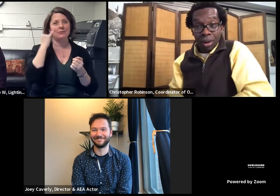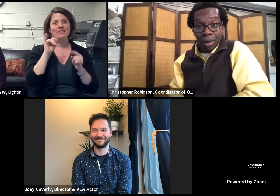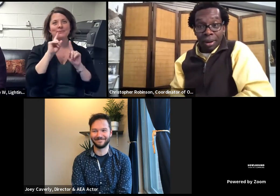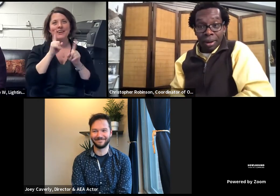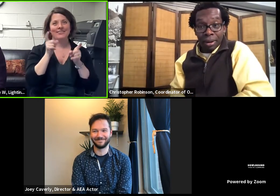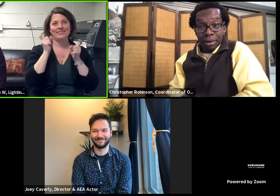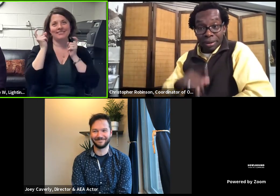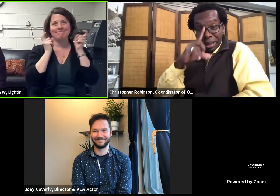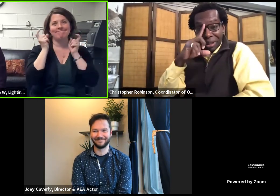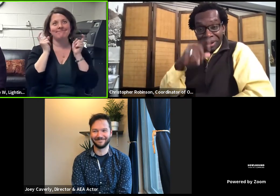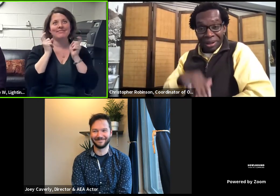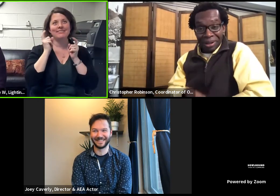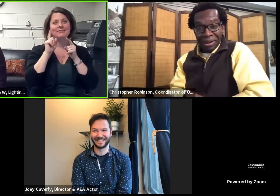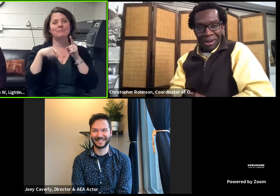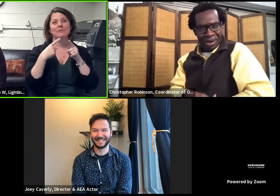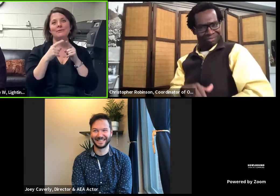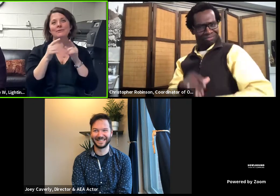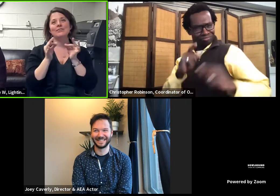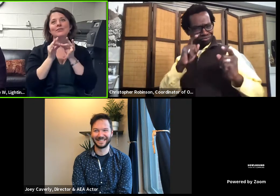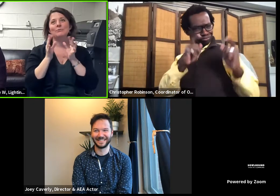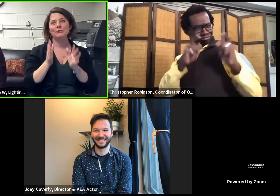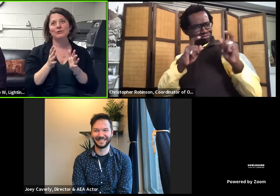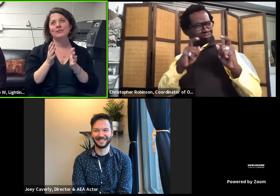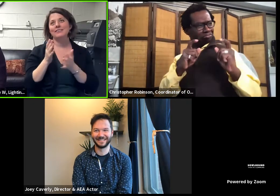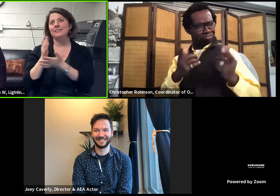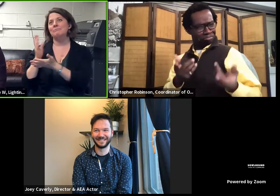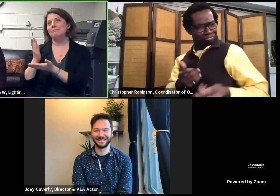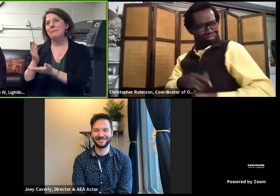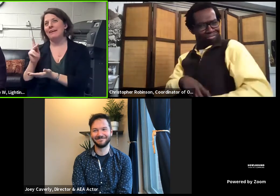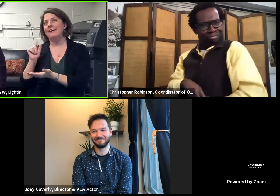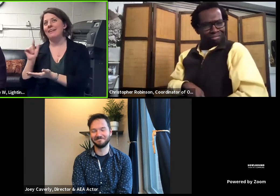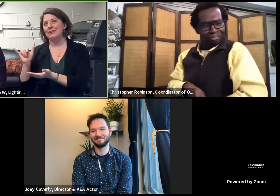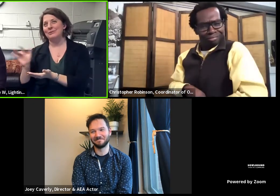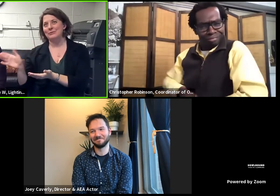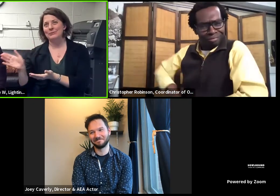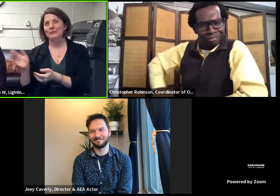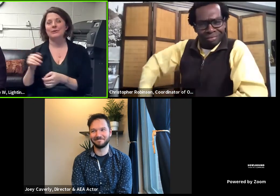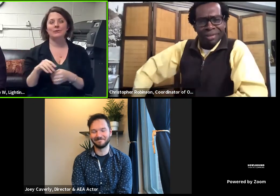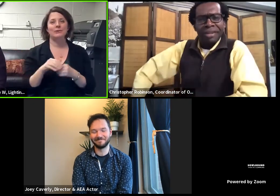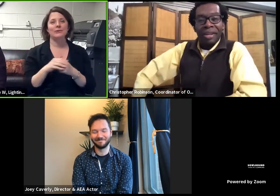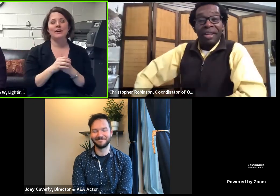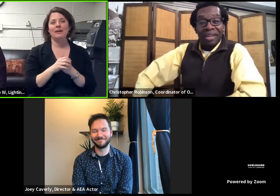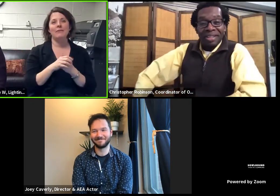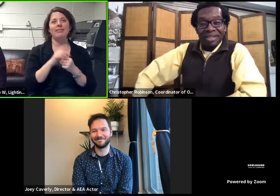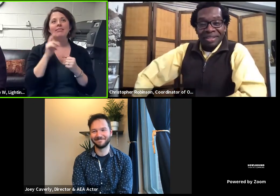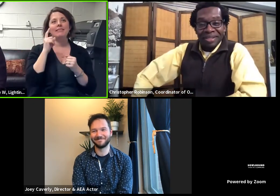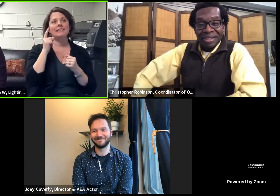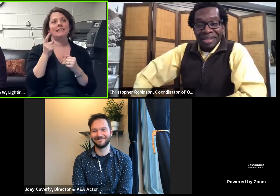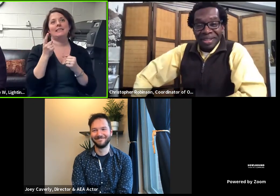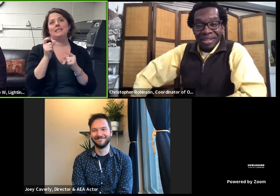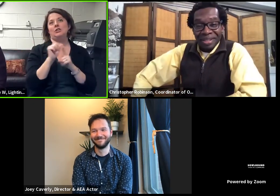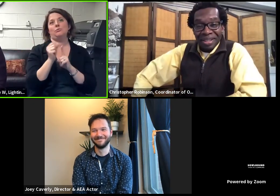Annie speaking. Yeah, and you probably saw my expressions when you talked about interpreters, and maybe Kala too,